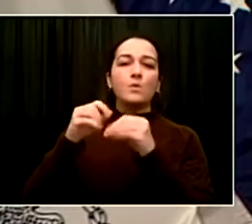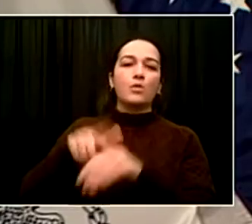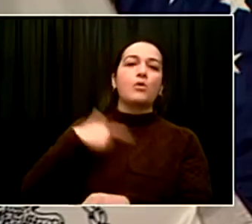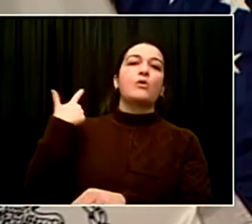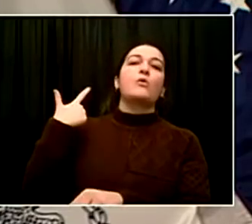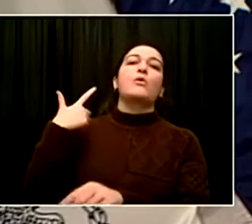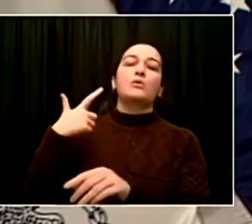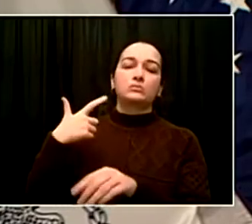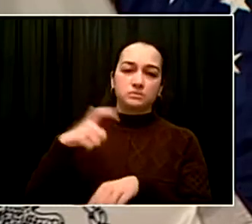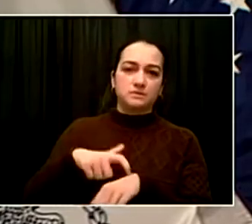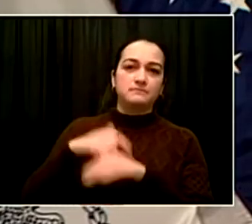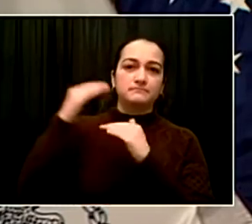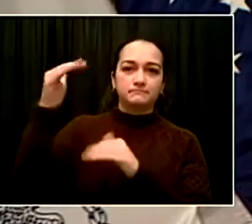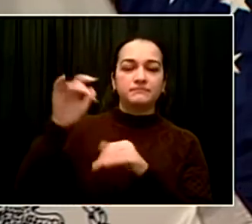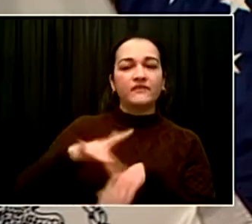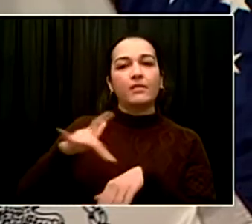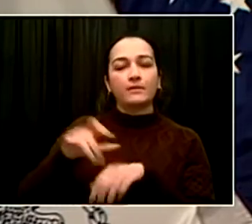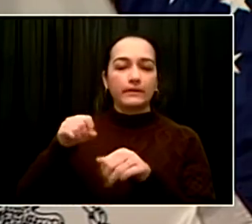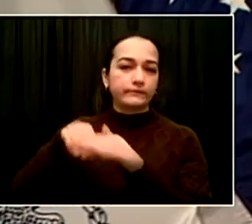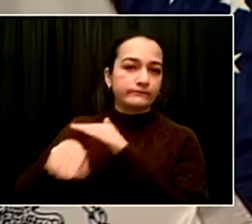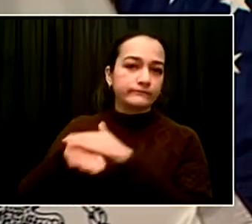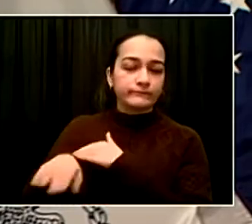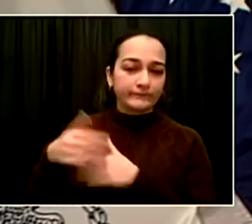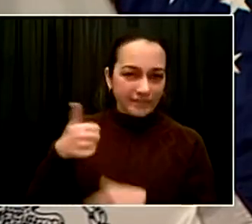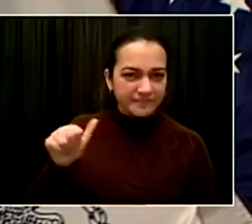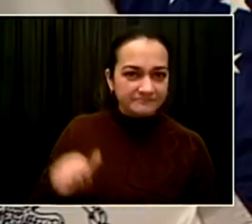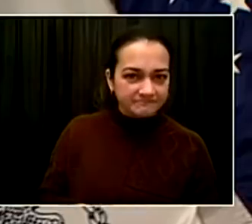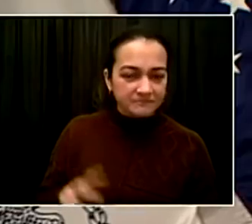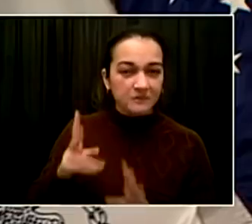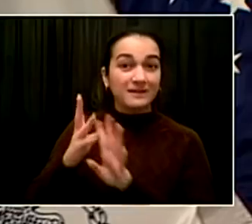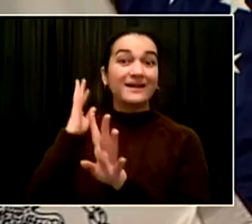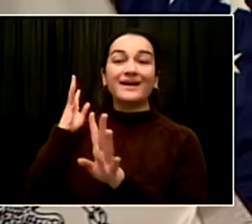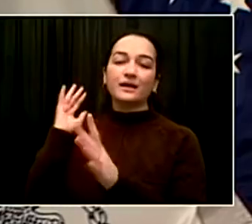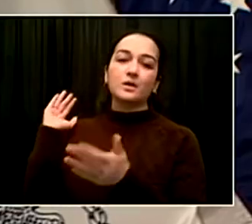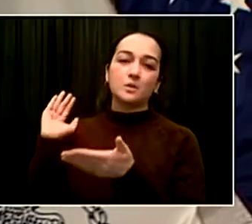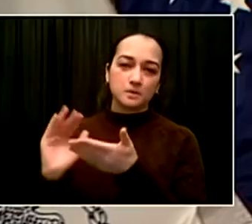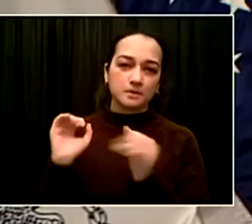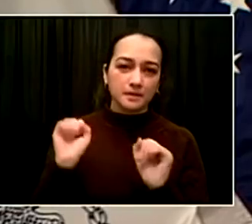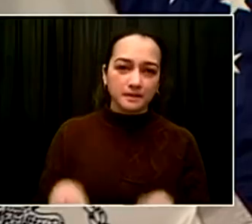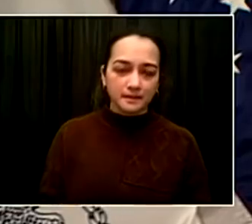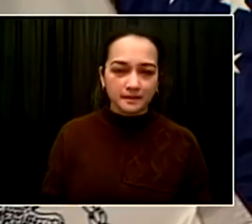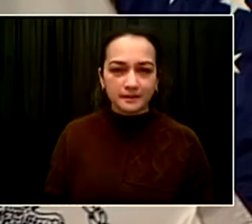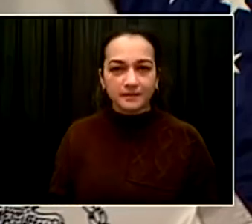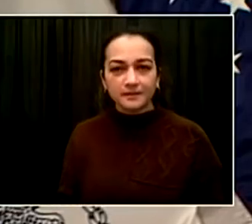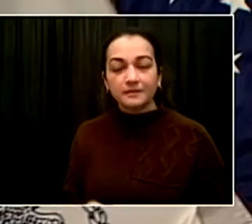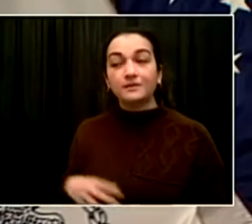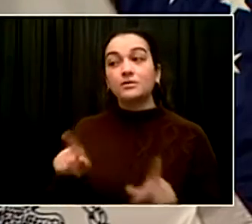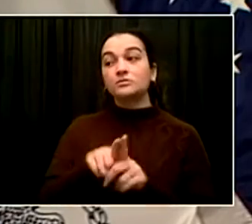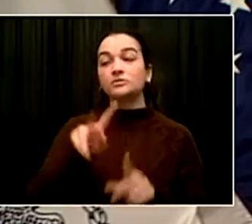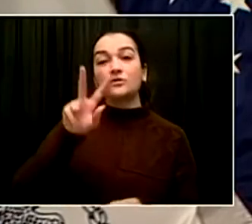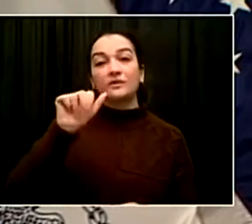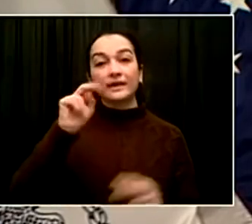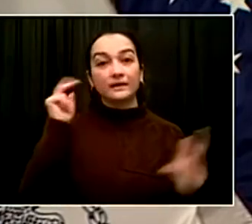WE HAVE ADDED TO THE MOBILE